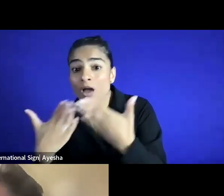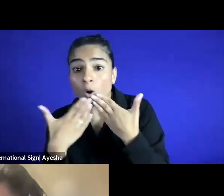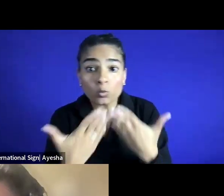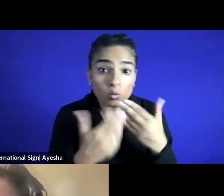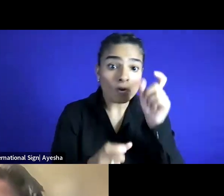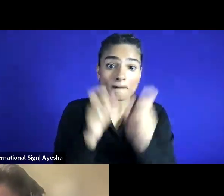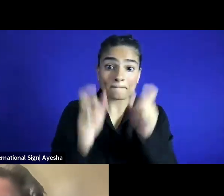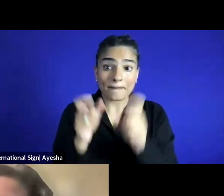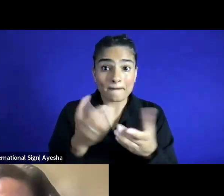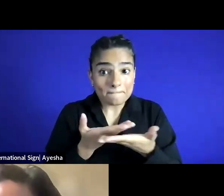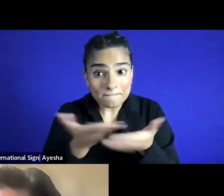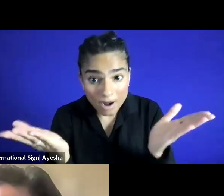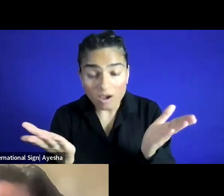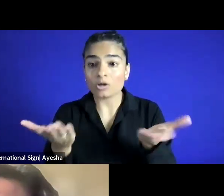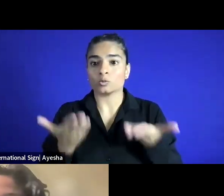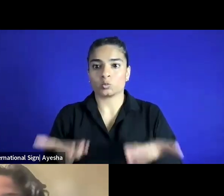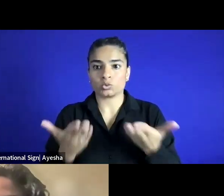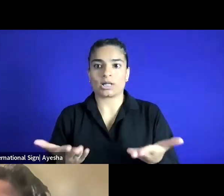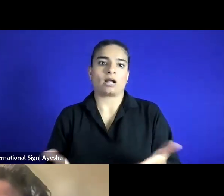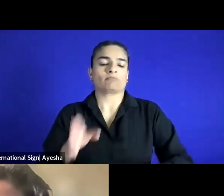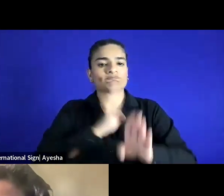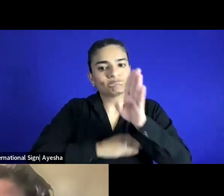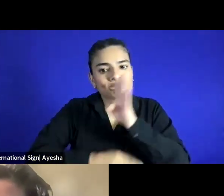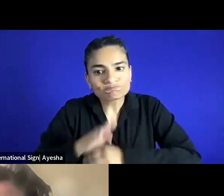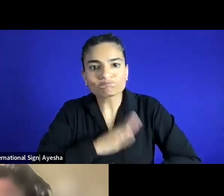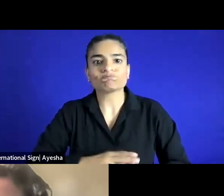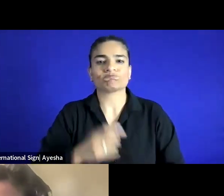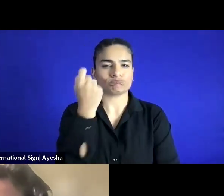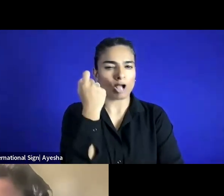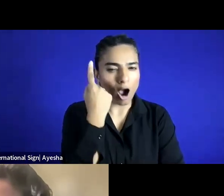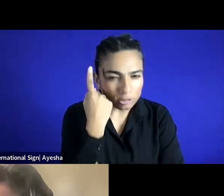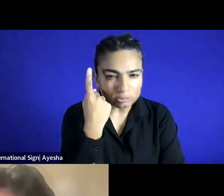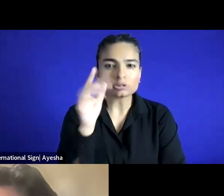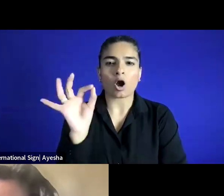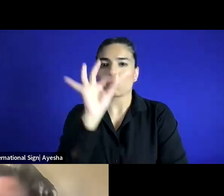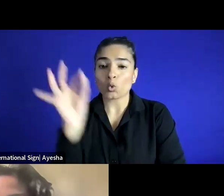For being patient and understanding with your questions. We hope we've managed to get to as many of them as we can.